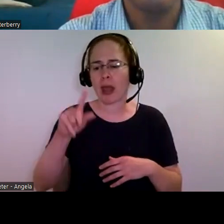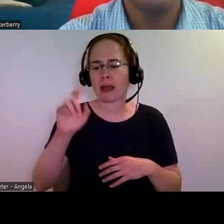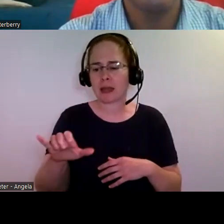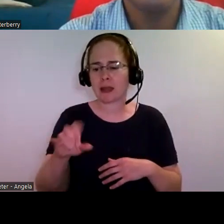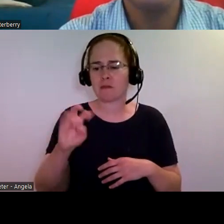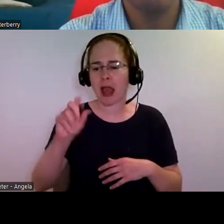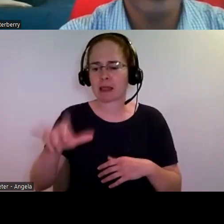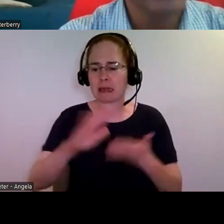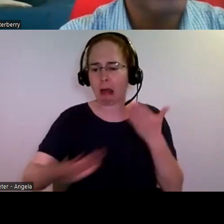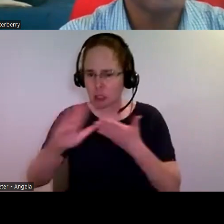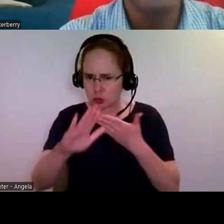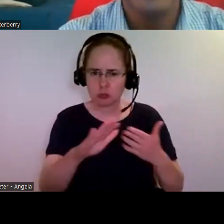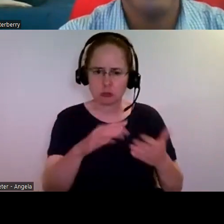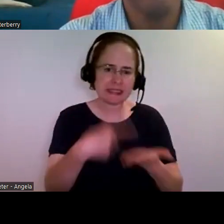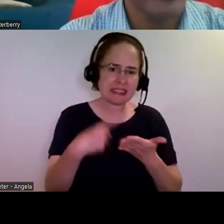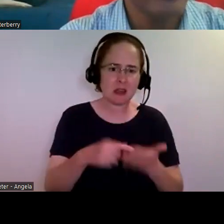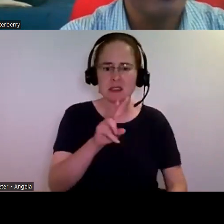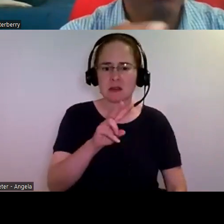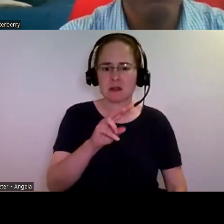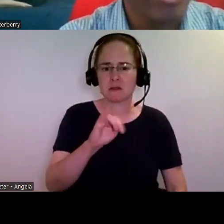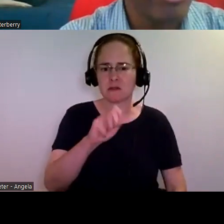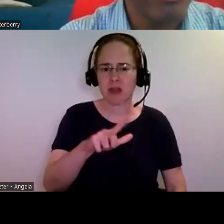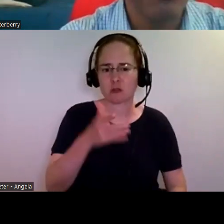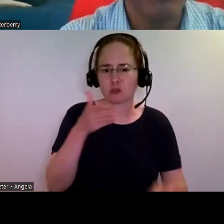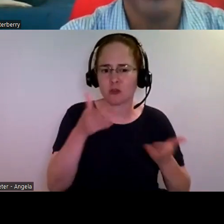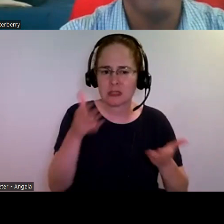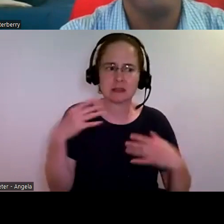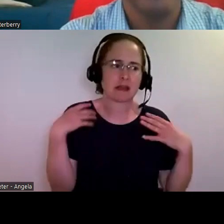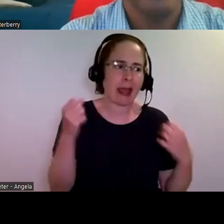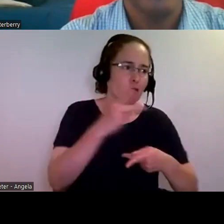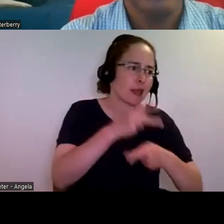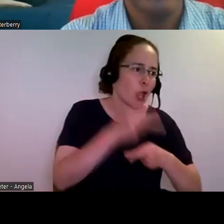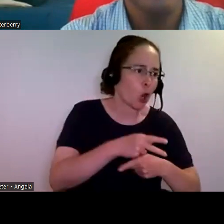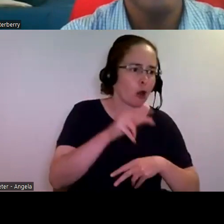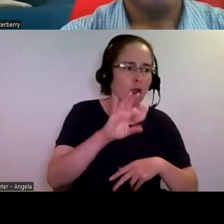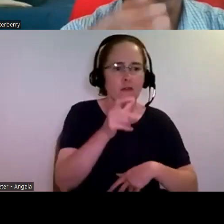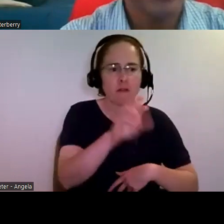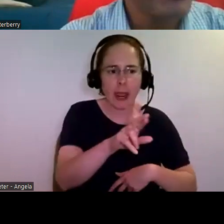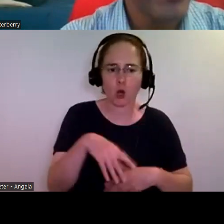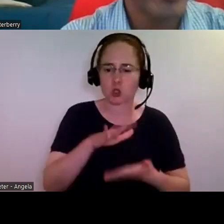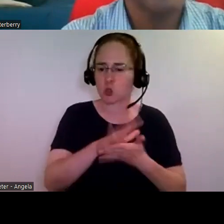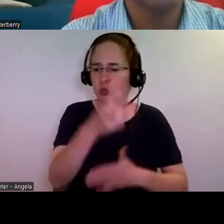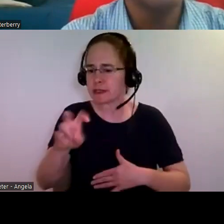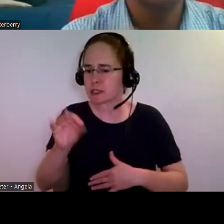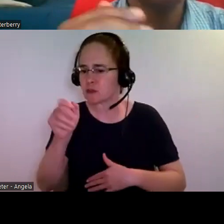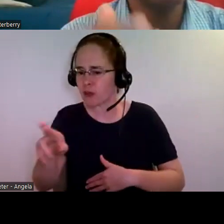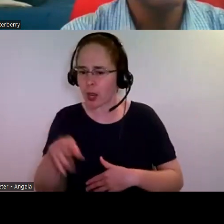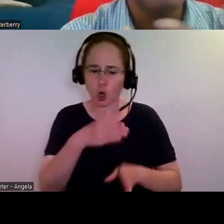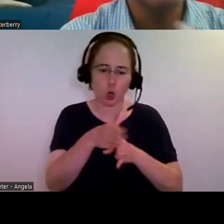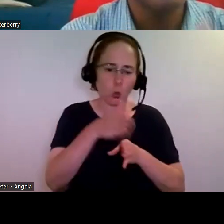to discuss Vale services at health fairs, school transition fairs, career fairs, and doing guest